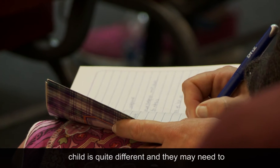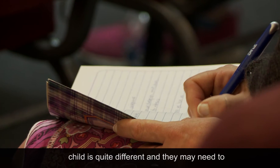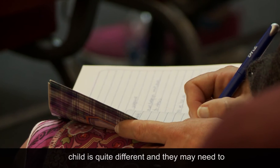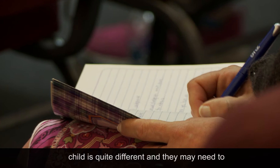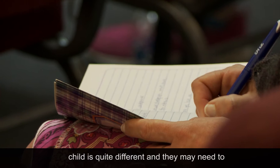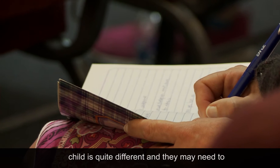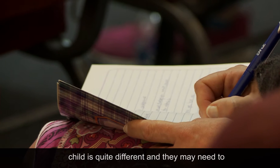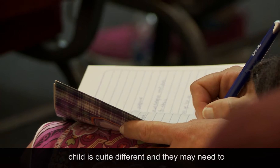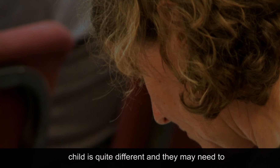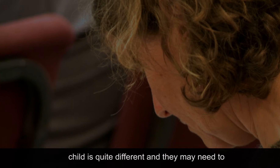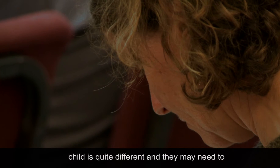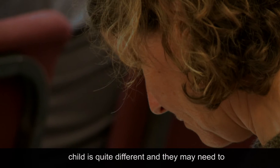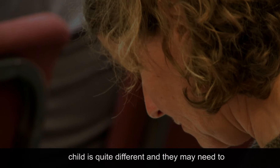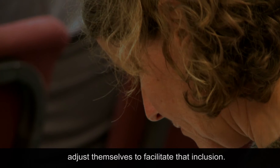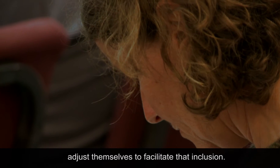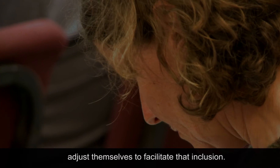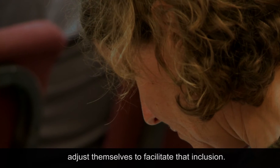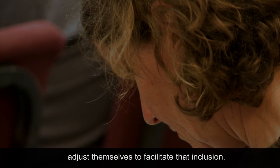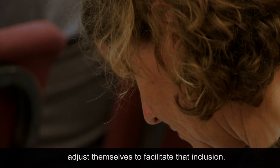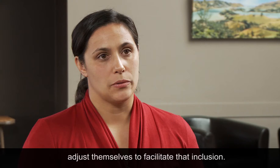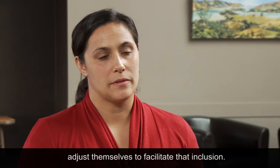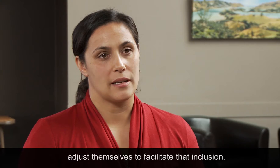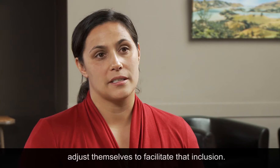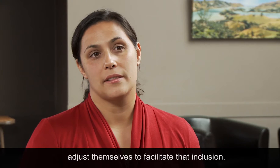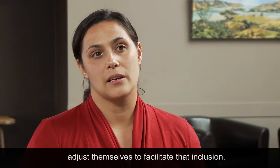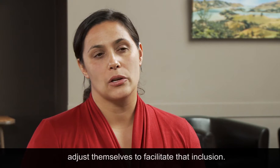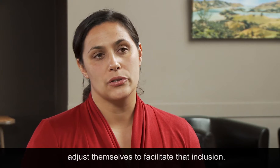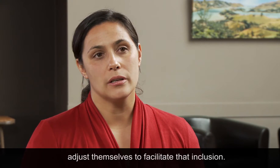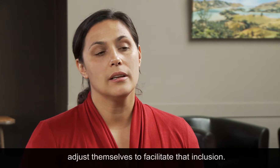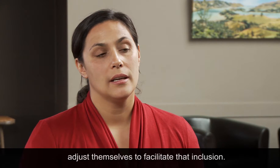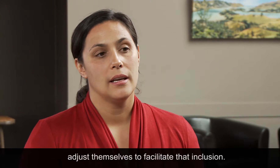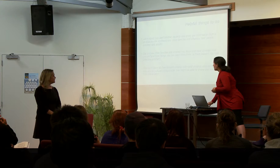and they may need to adjust themselves to facilitate that inclusion. A presentation by Kirsten, discussing her research.